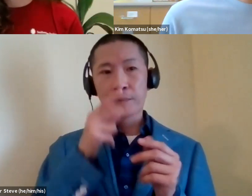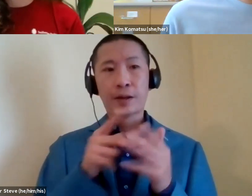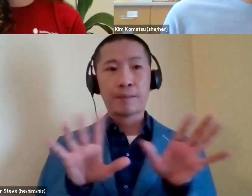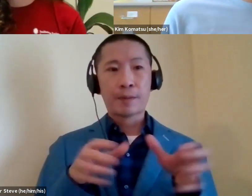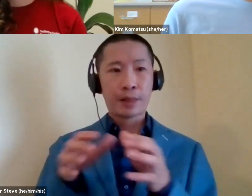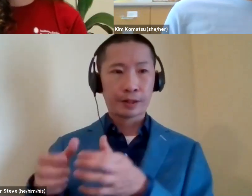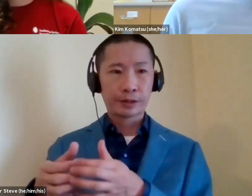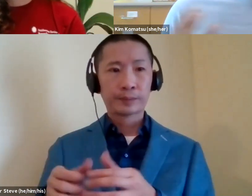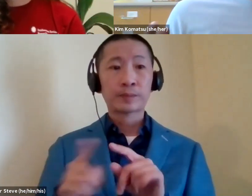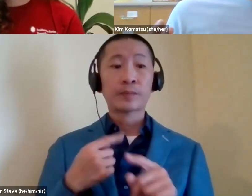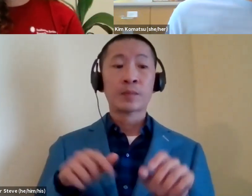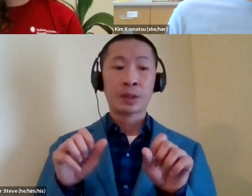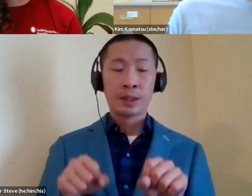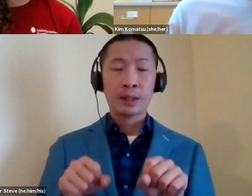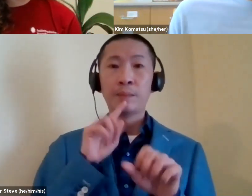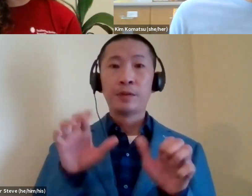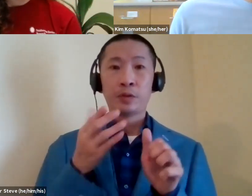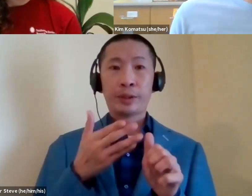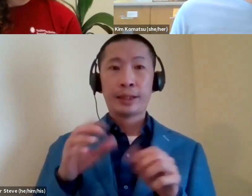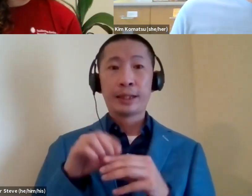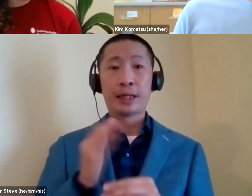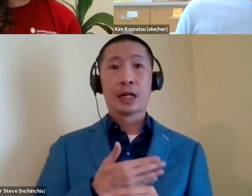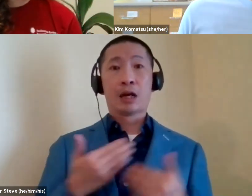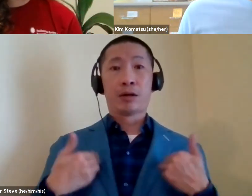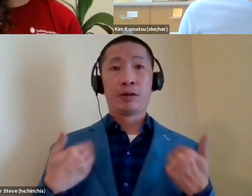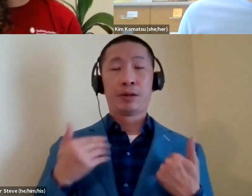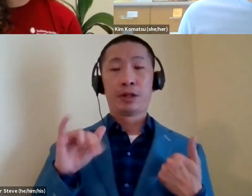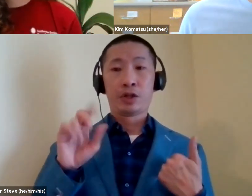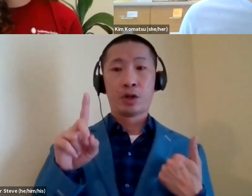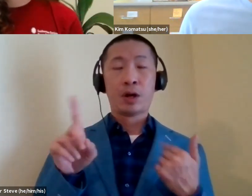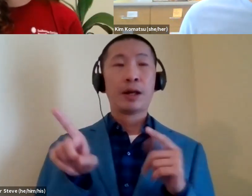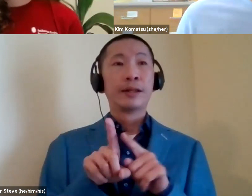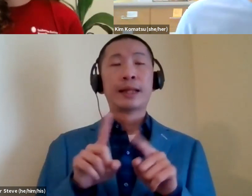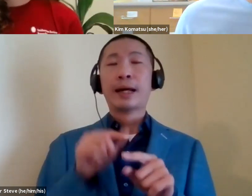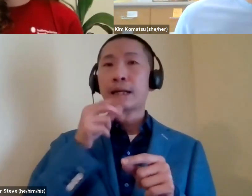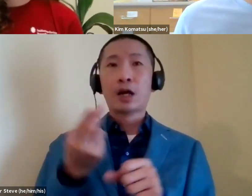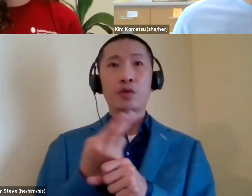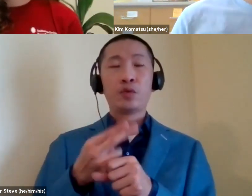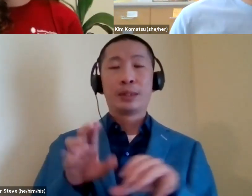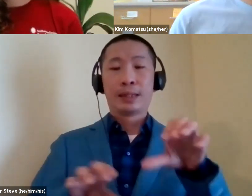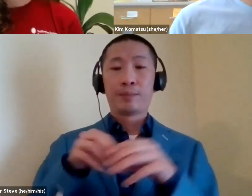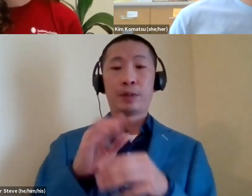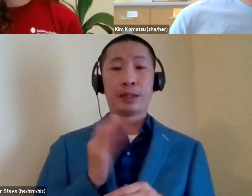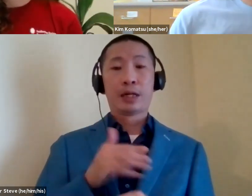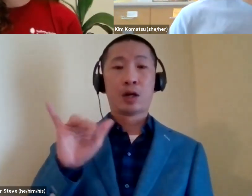Kim Komatsu (she/her): We can also be doing things in our own yards like not applying insecticides in our yards so, for example.